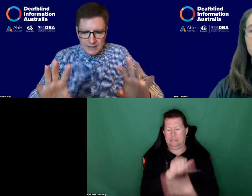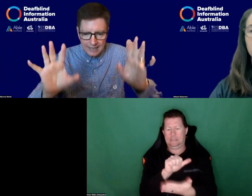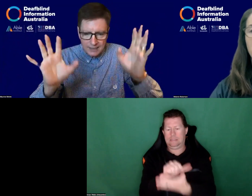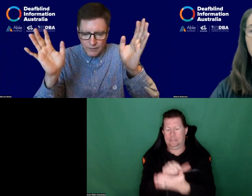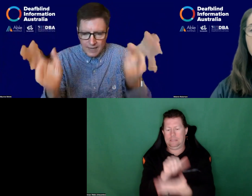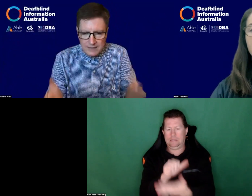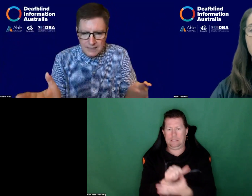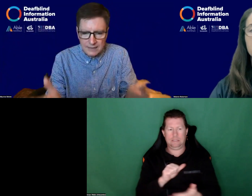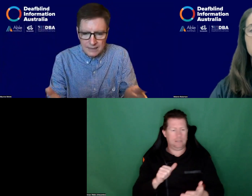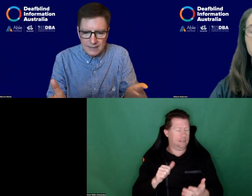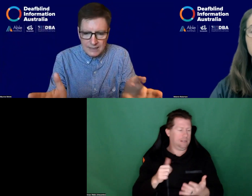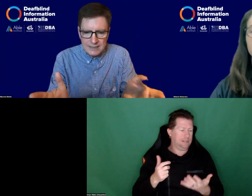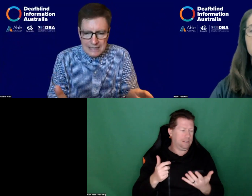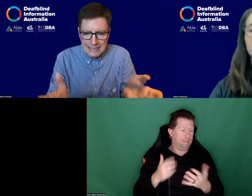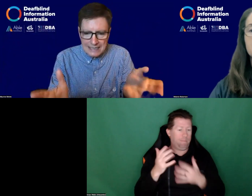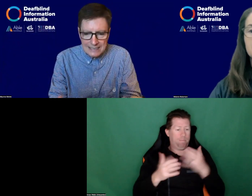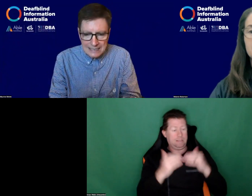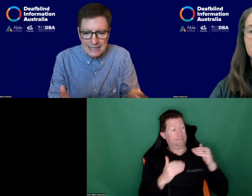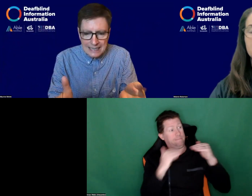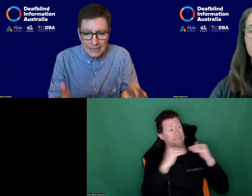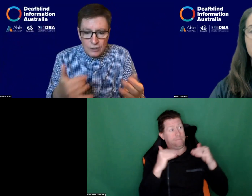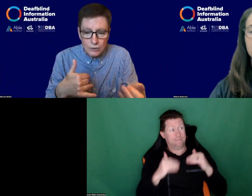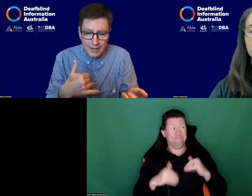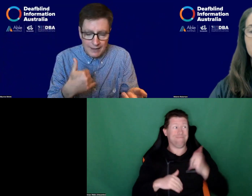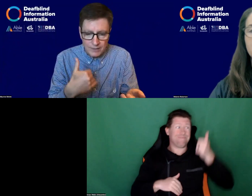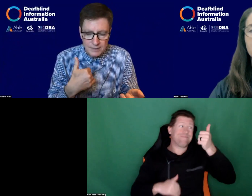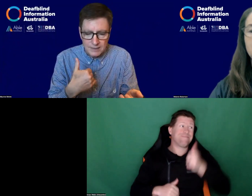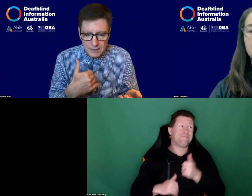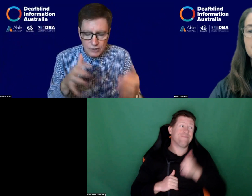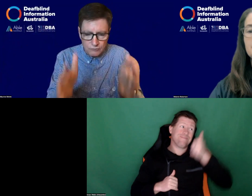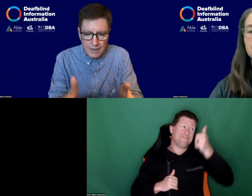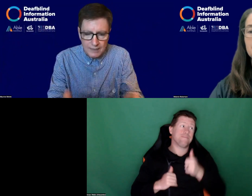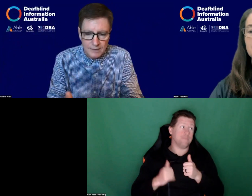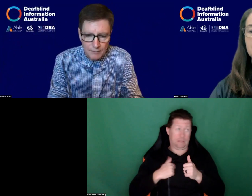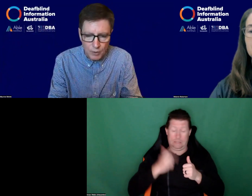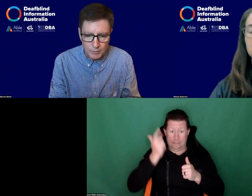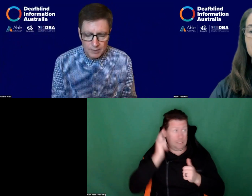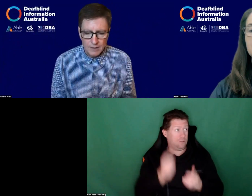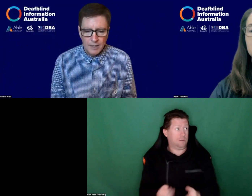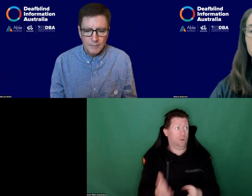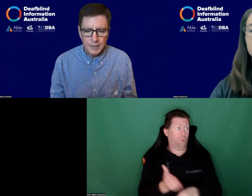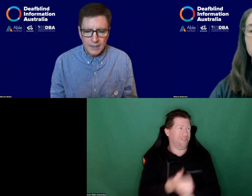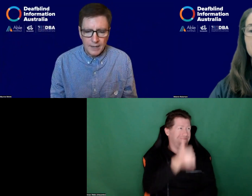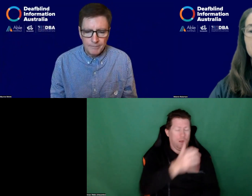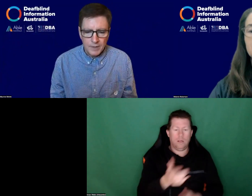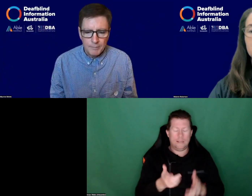and it satisfies this need that you have as the teacher right at that moment.